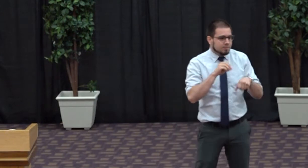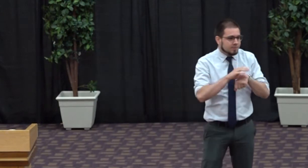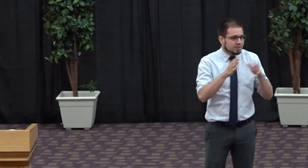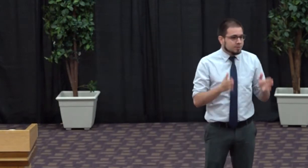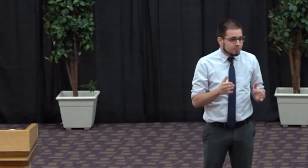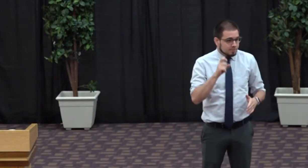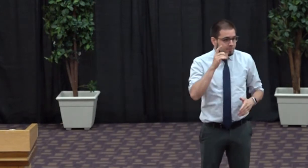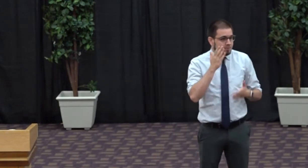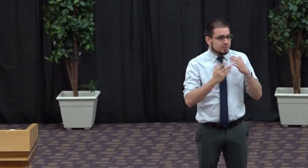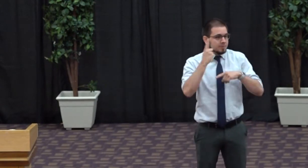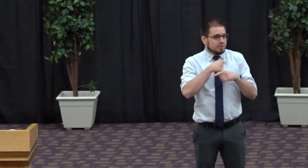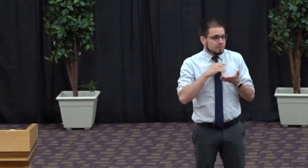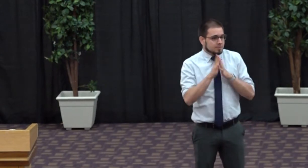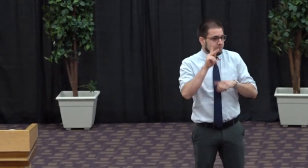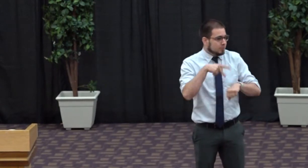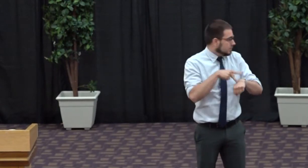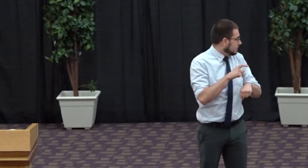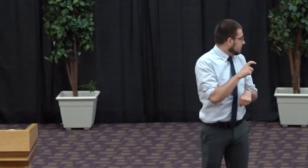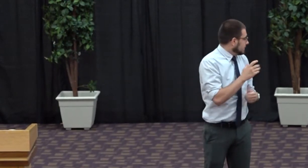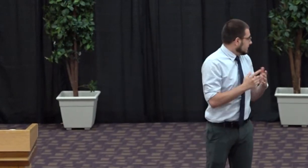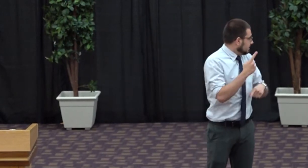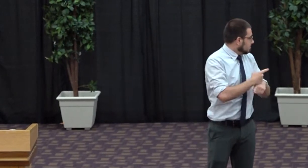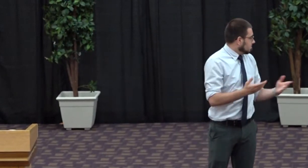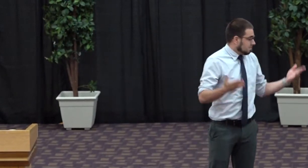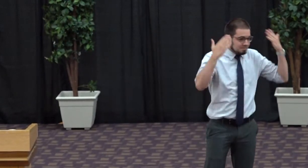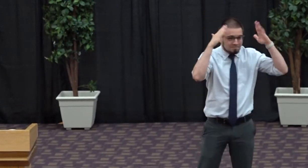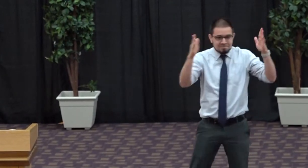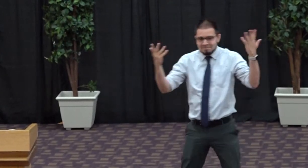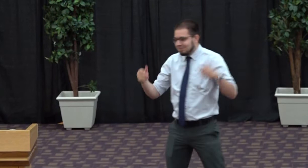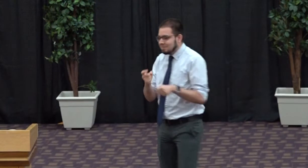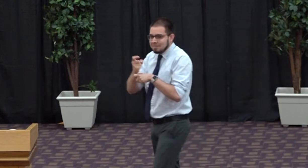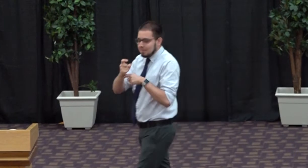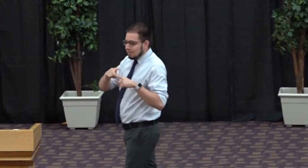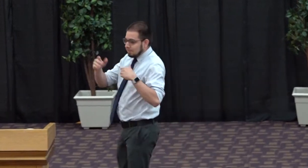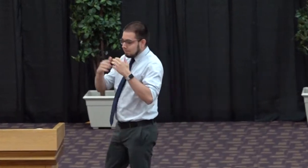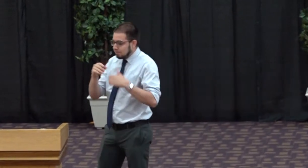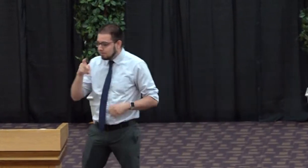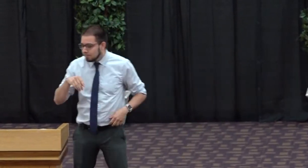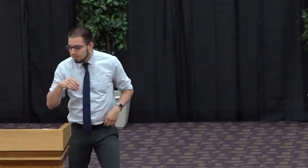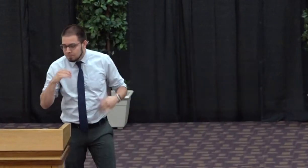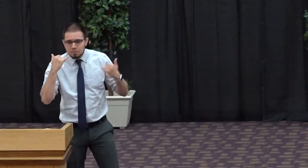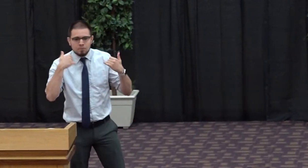And now she's the principal, I've taken over the advisor now, maybe then in the future I'll be a principal one day! Who knows! Just kidding.